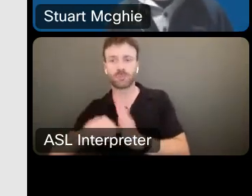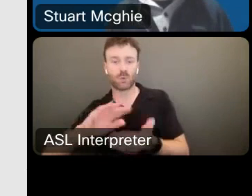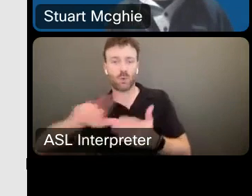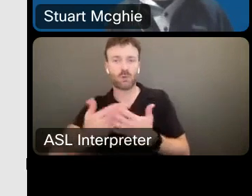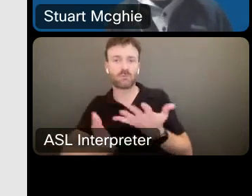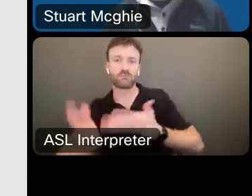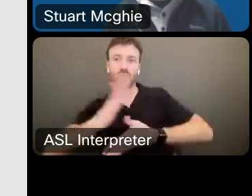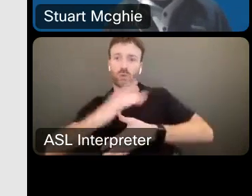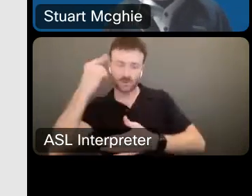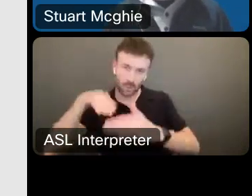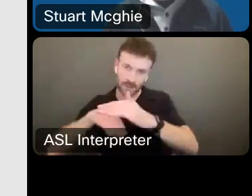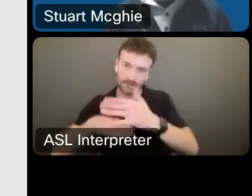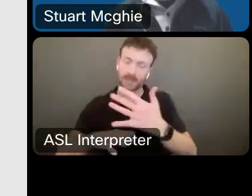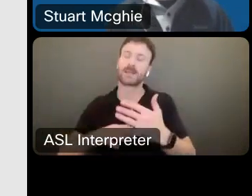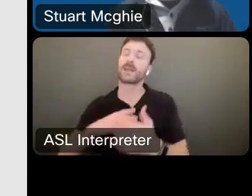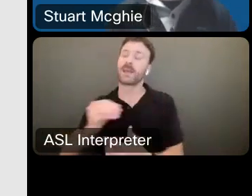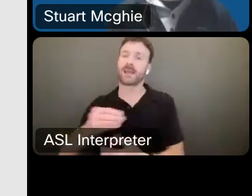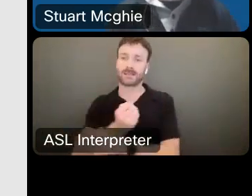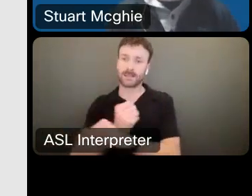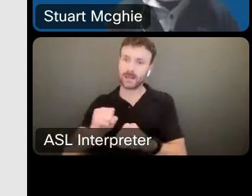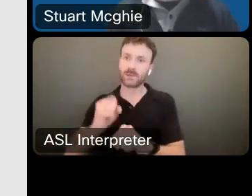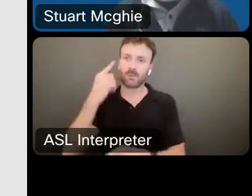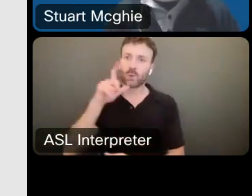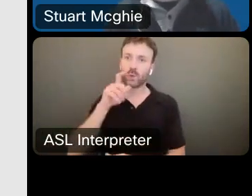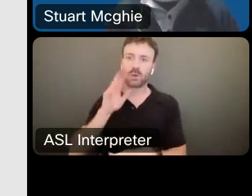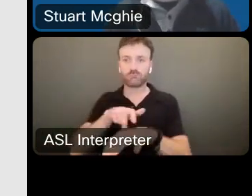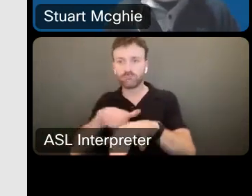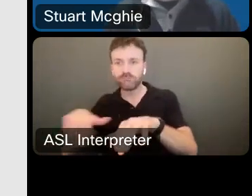and safety for pedestrians and people cycling.